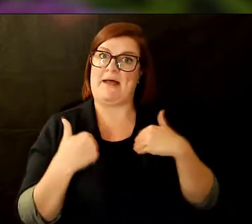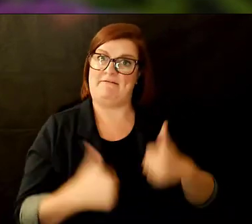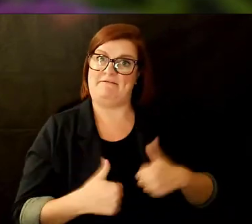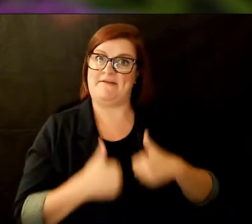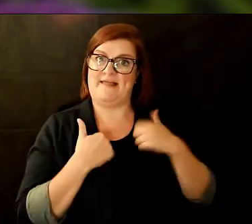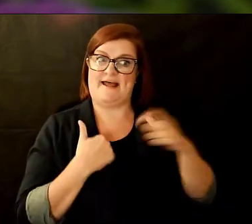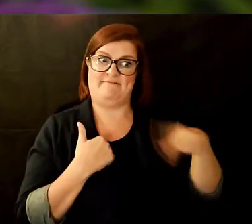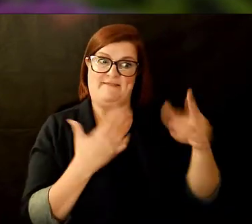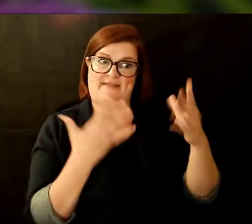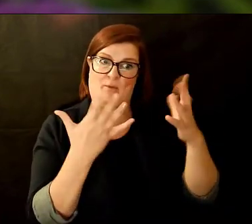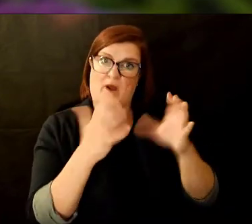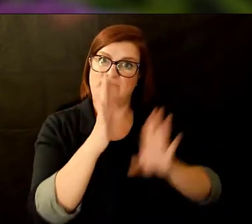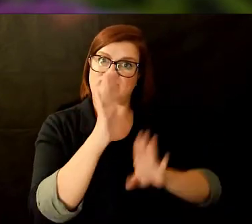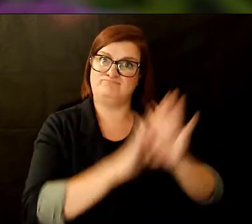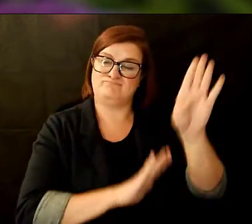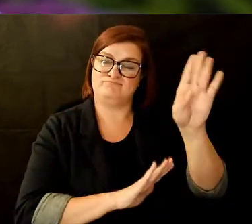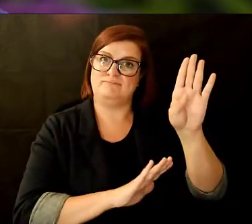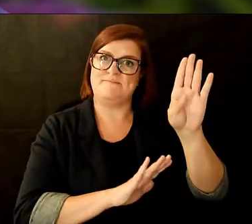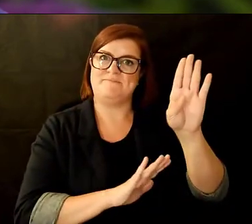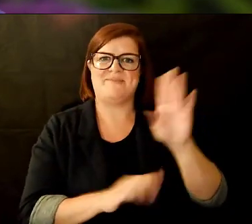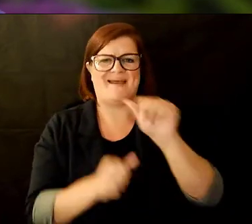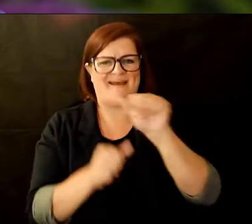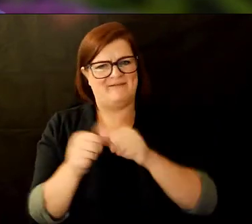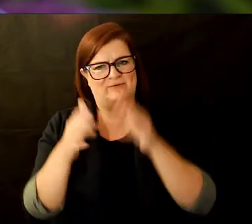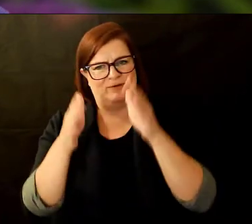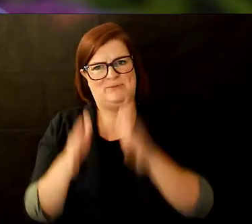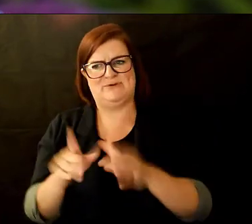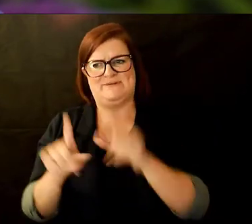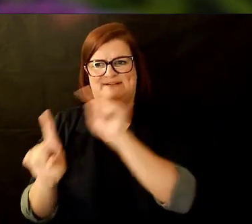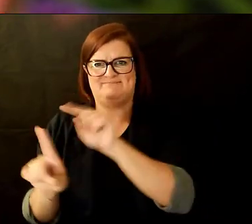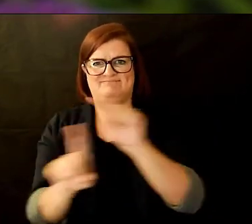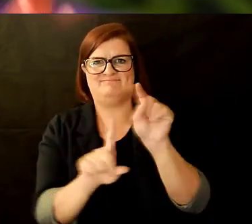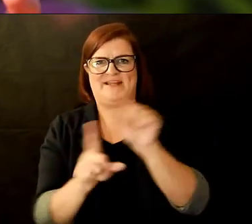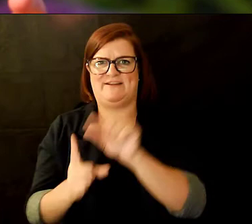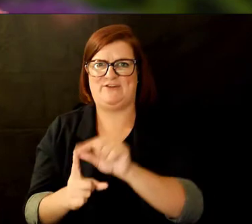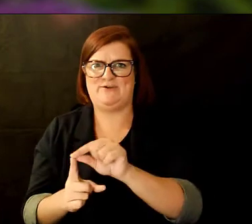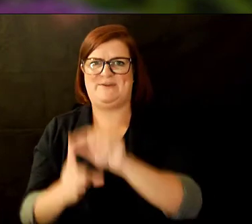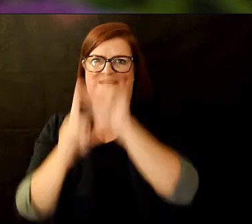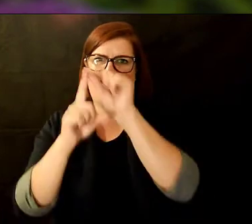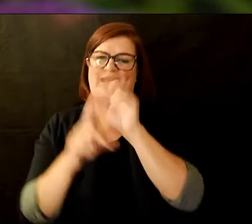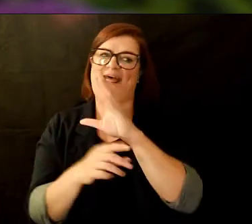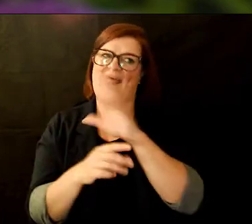that they want to have. Each person is unique and in unique circumstances.